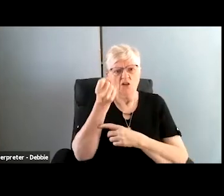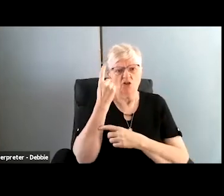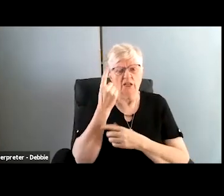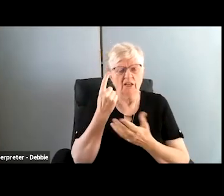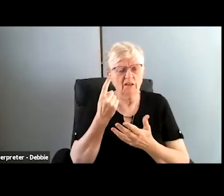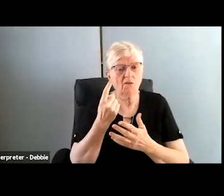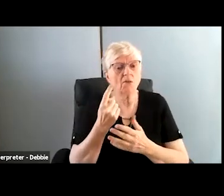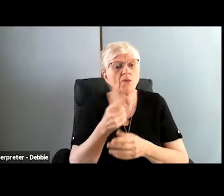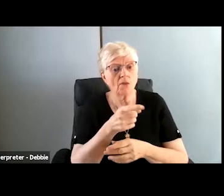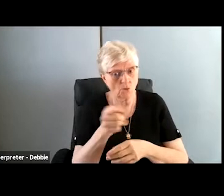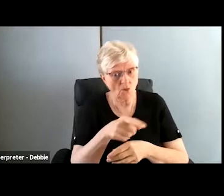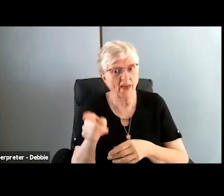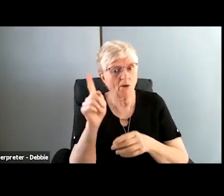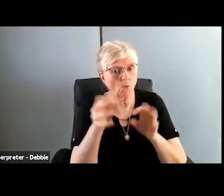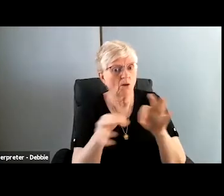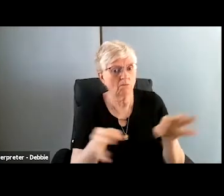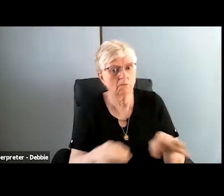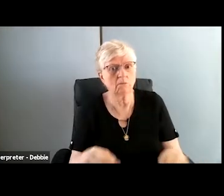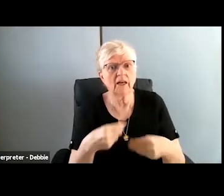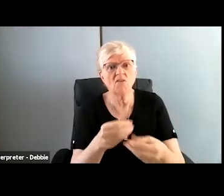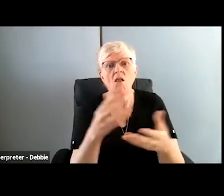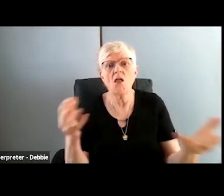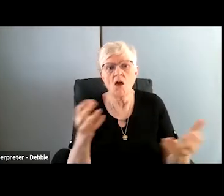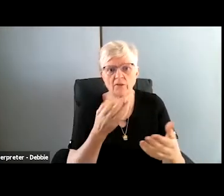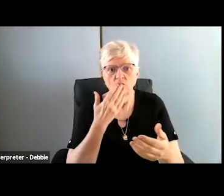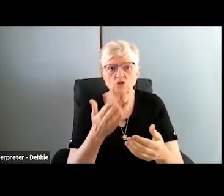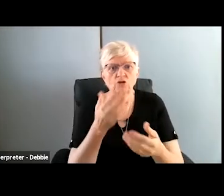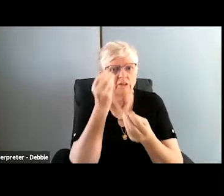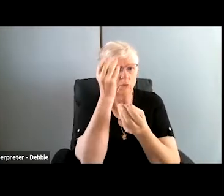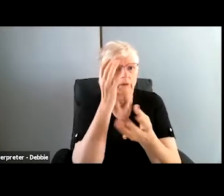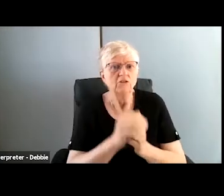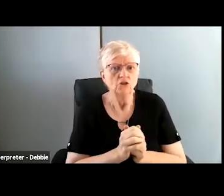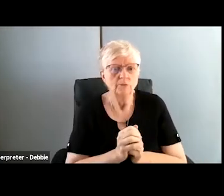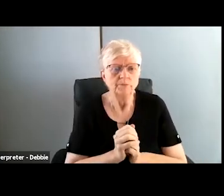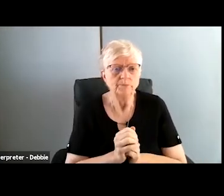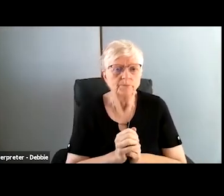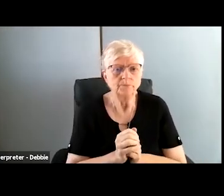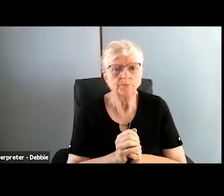THAT PARTICIPANT VOLUNTEERED.